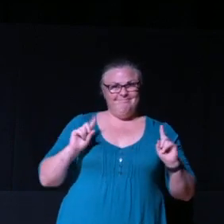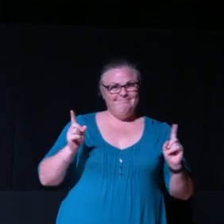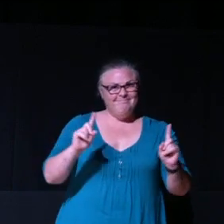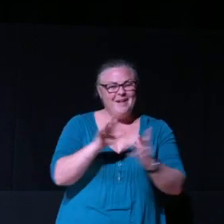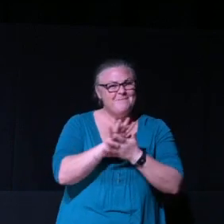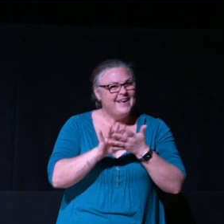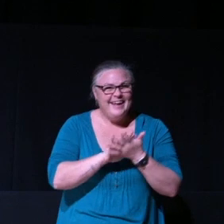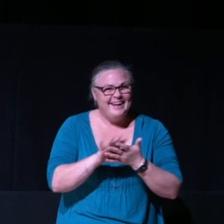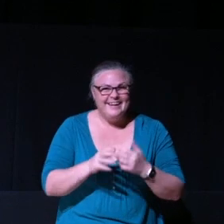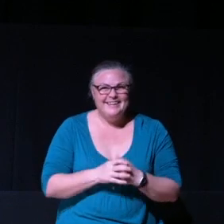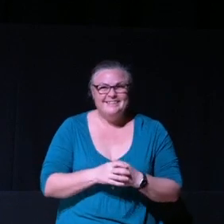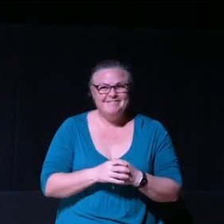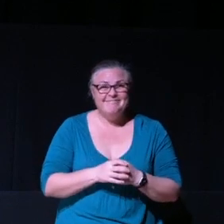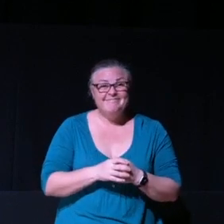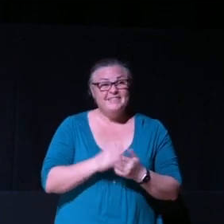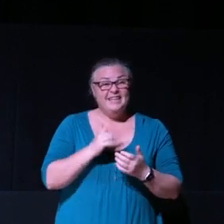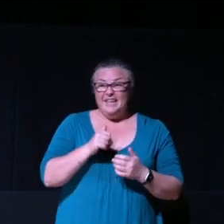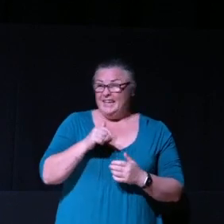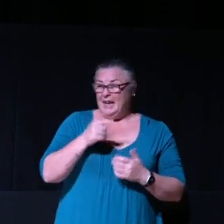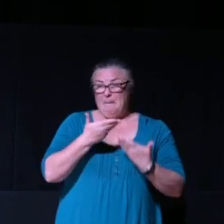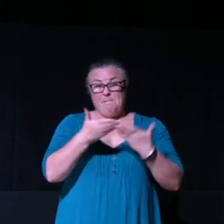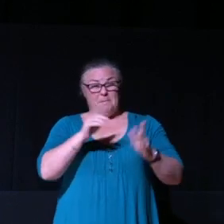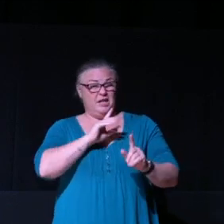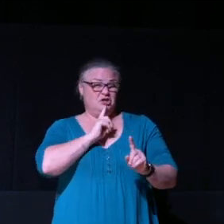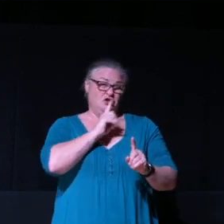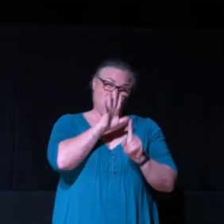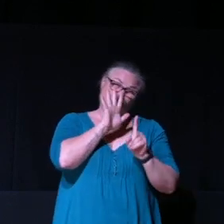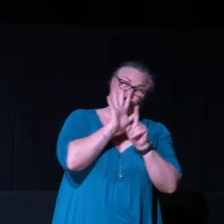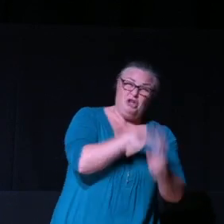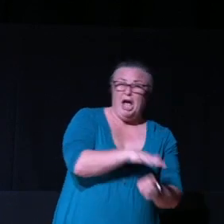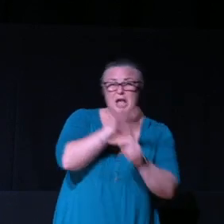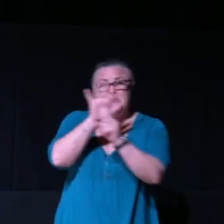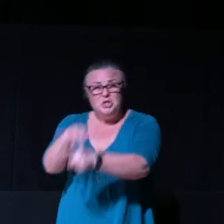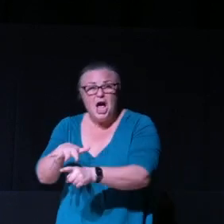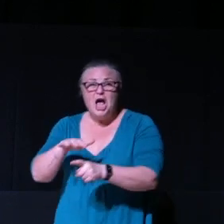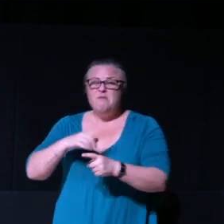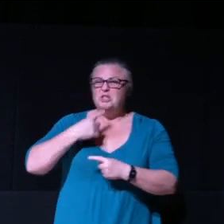new about public shaming and the calling out of transgressions but has social media